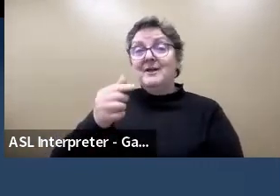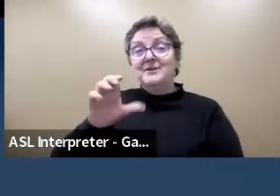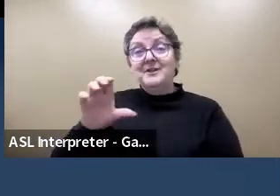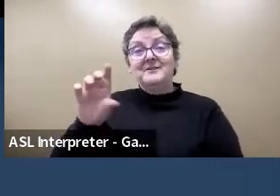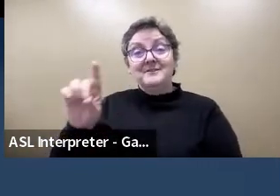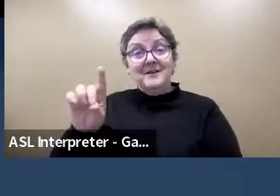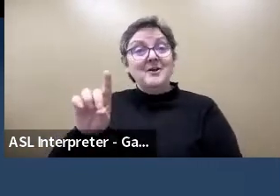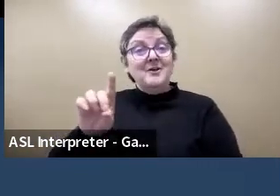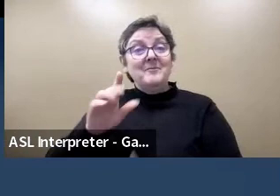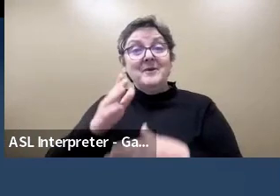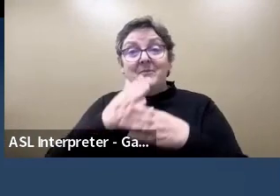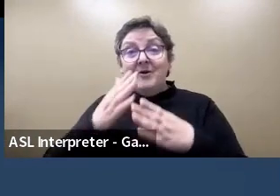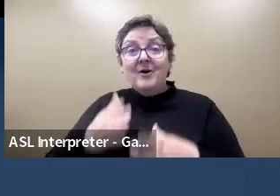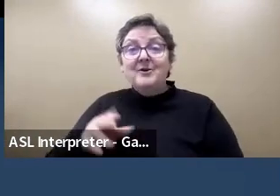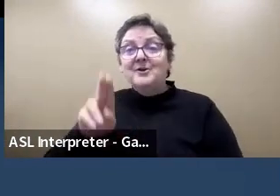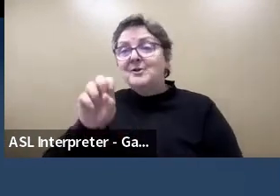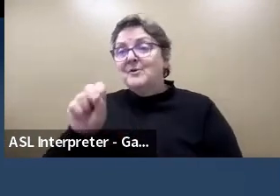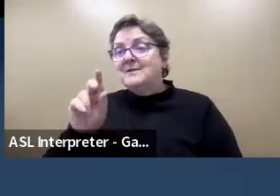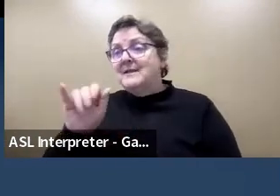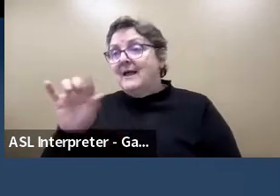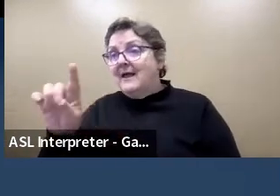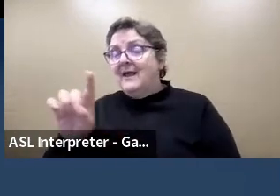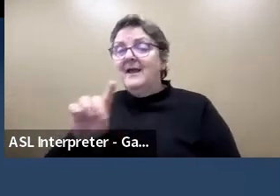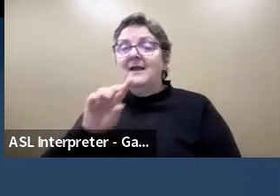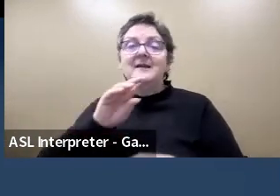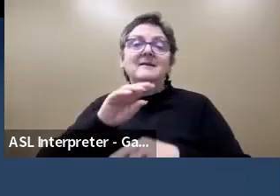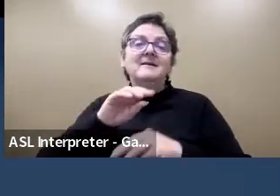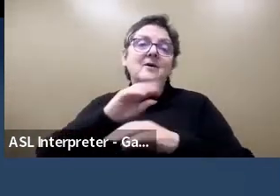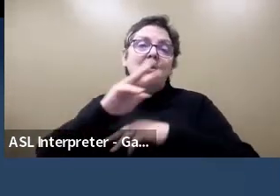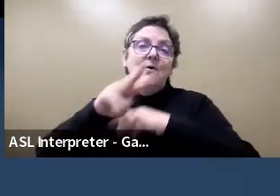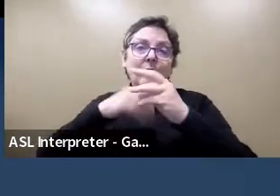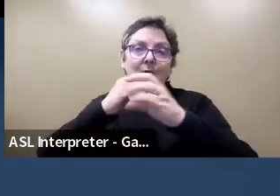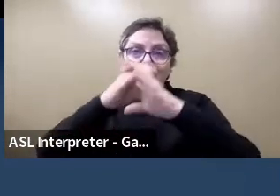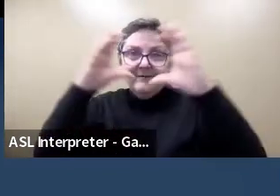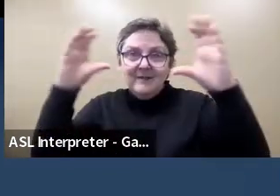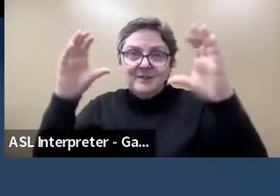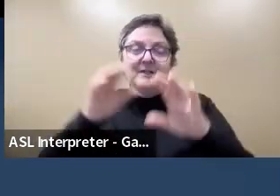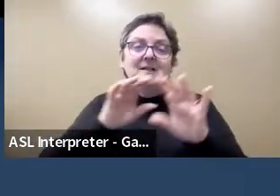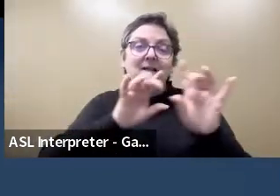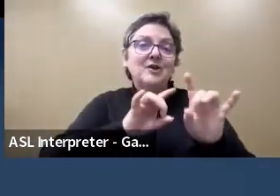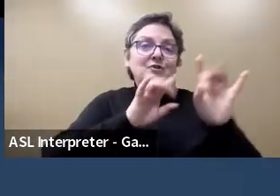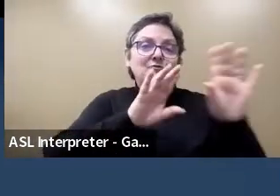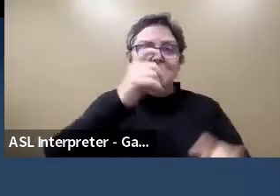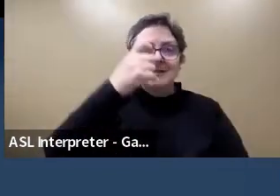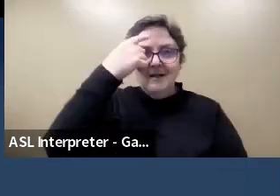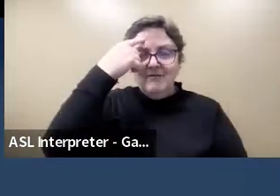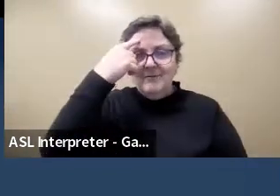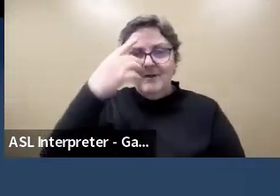which are USAID, World Vision and the Australian government, thanks for your contribution today